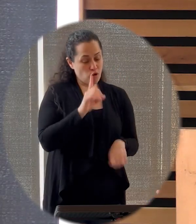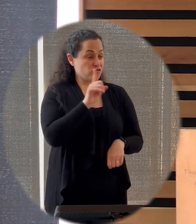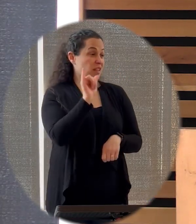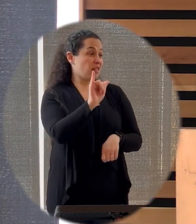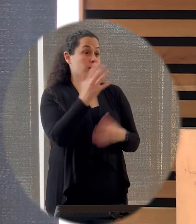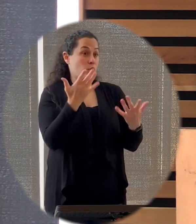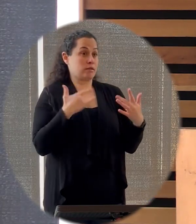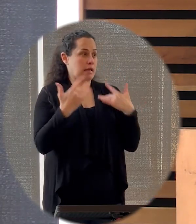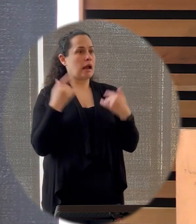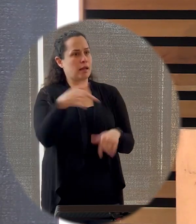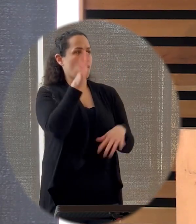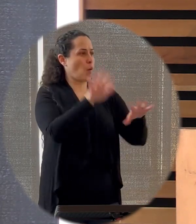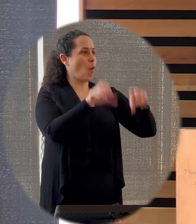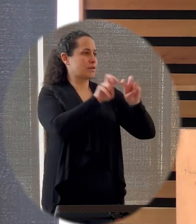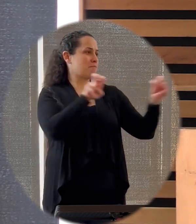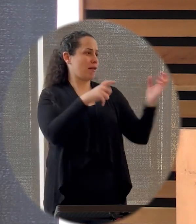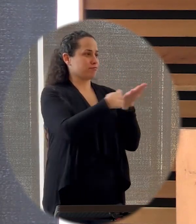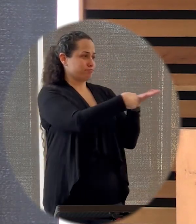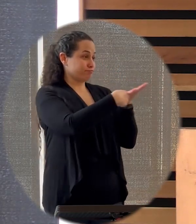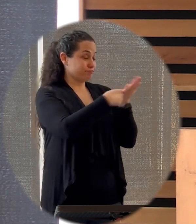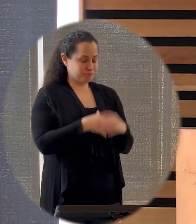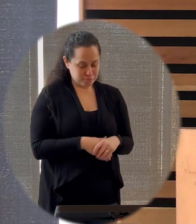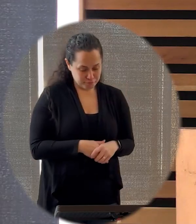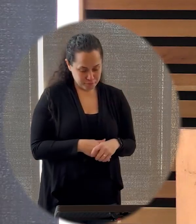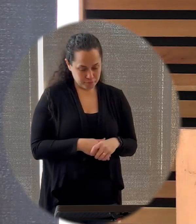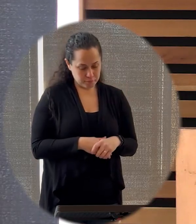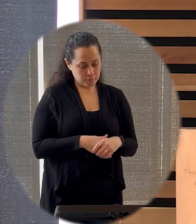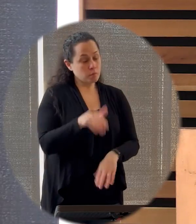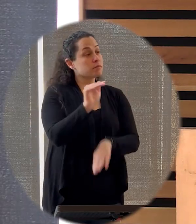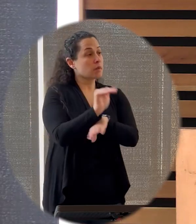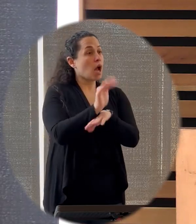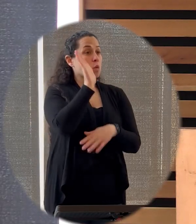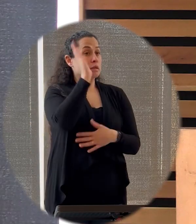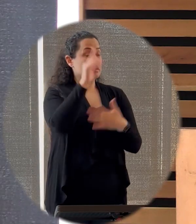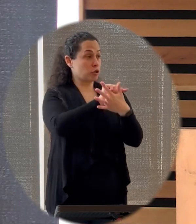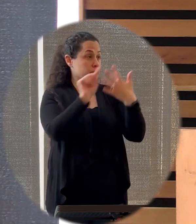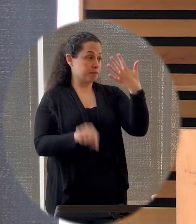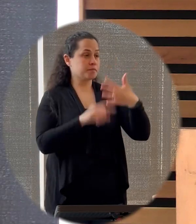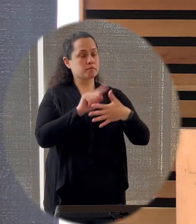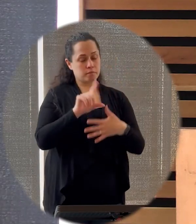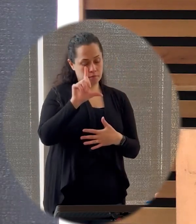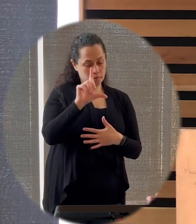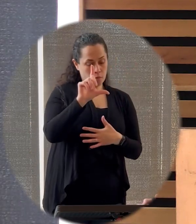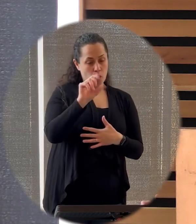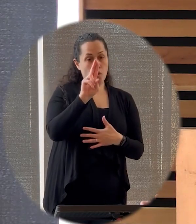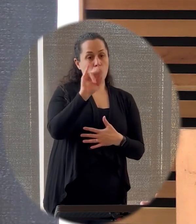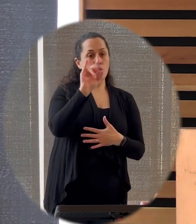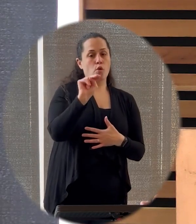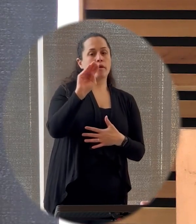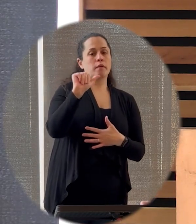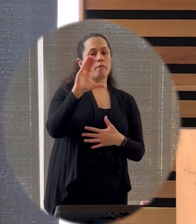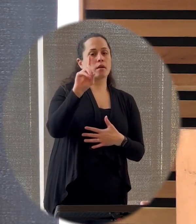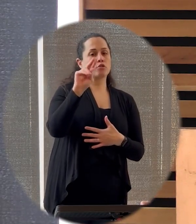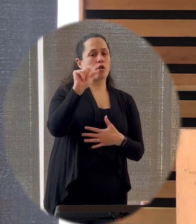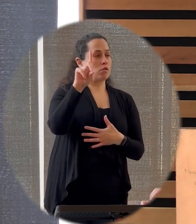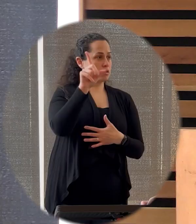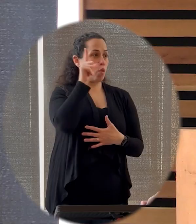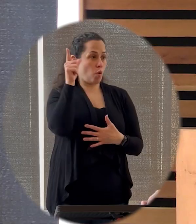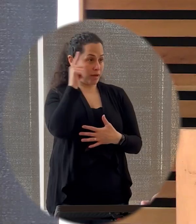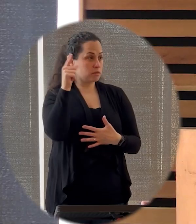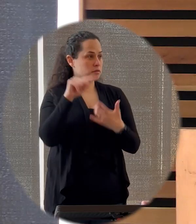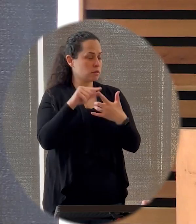moderating this discussion. Tonight we'll be hearing from Lorin MacDonald, a human rights